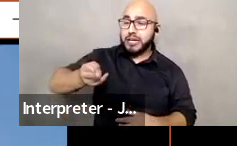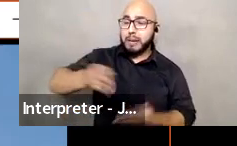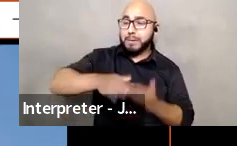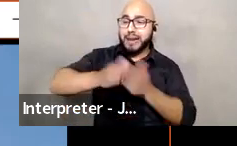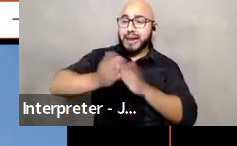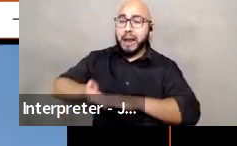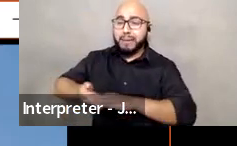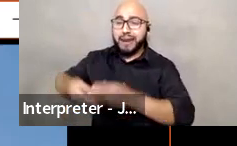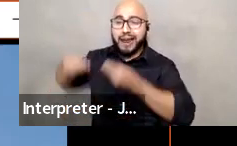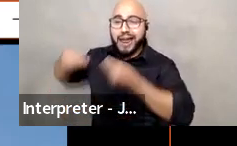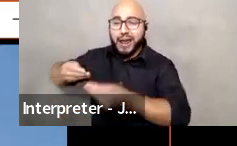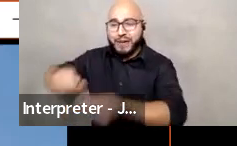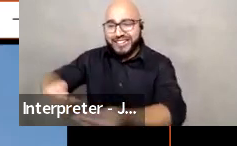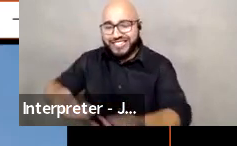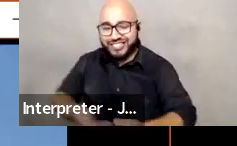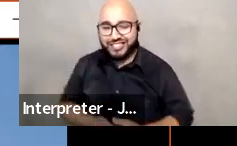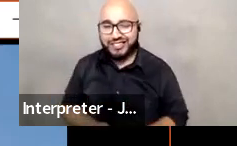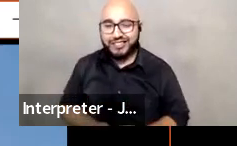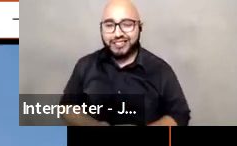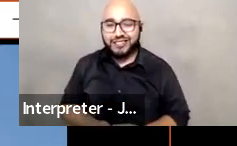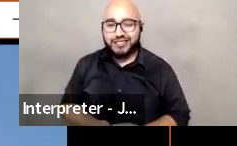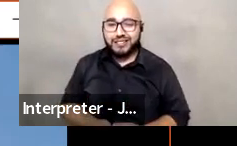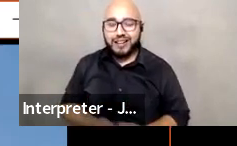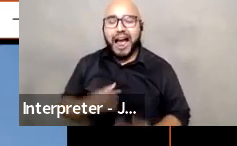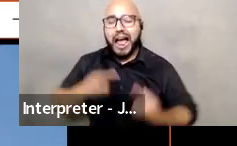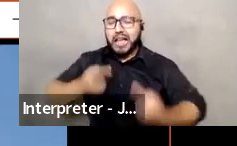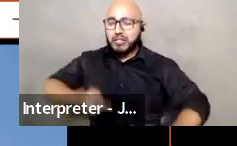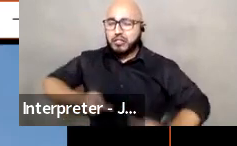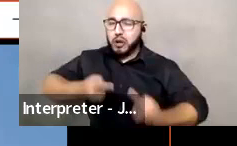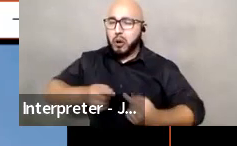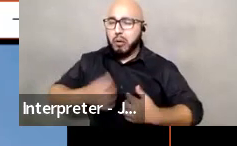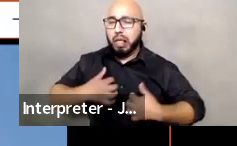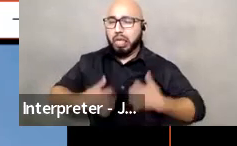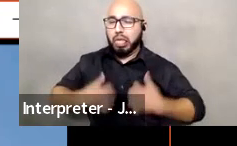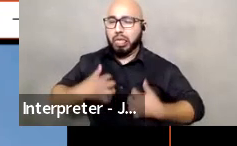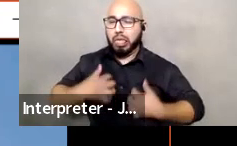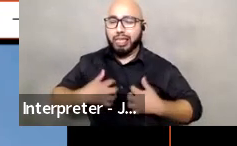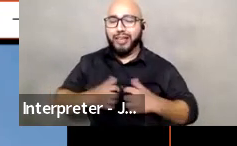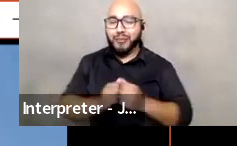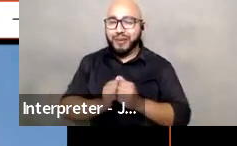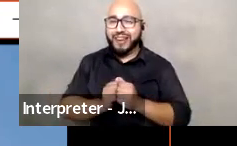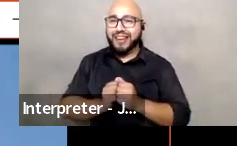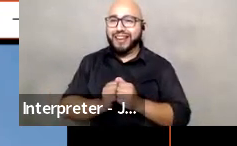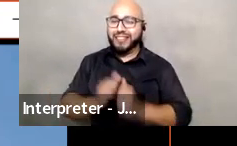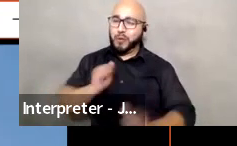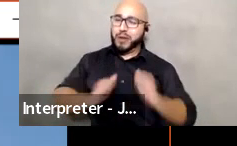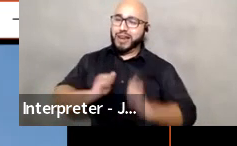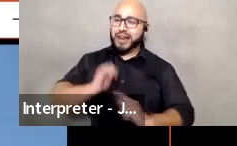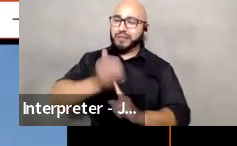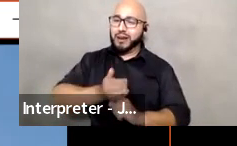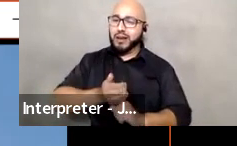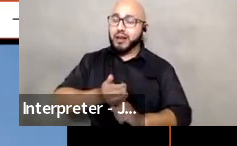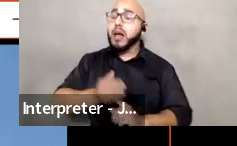And so I. Always struggle with those Civil War. Reenactments. People say, well. At least they learn. Something about.